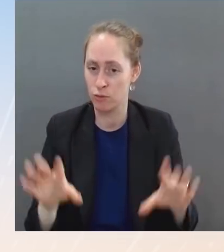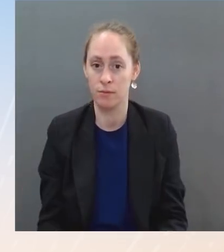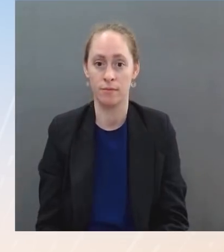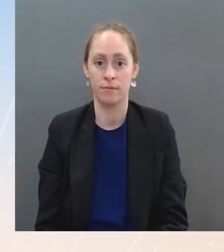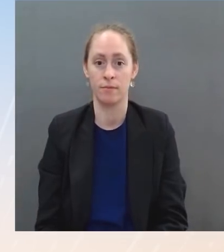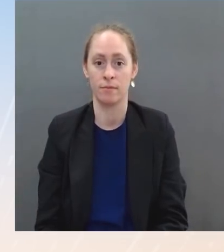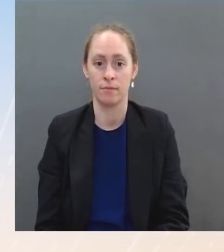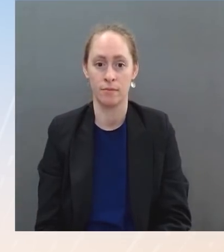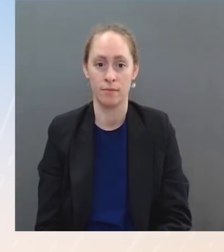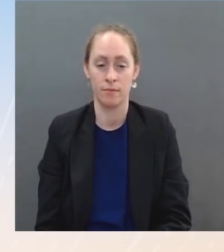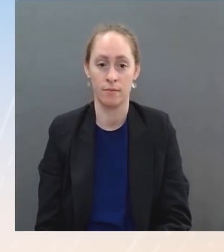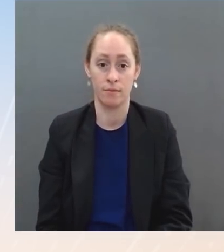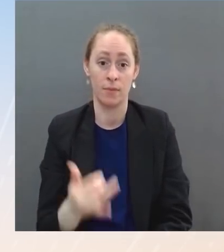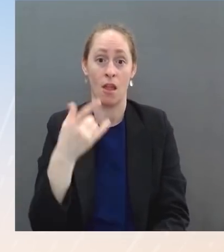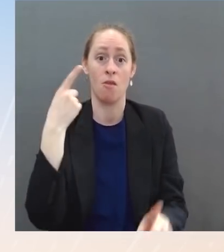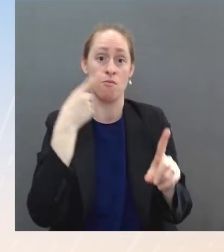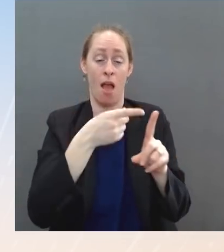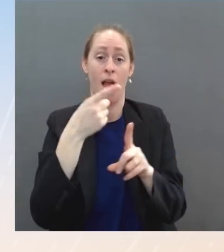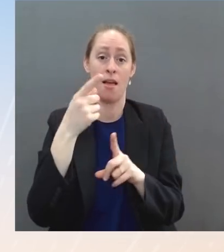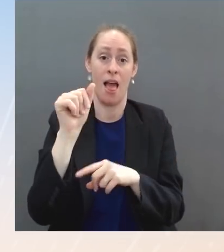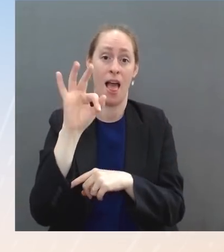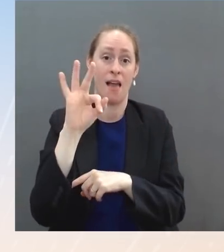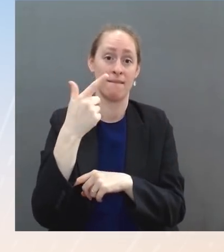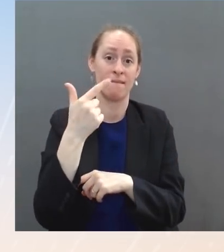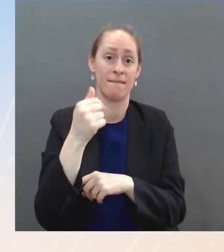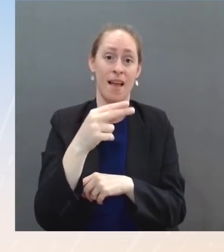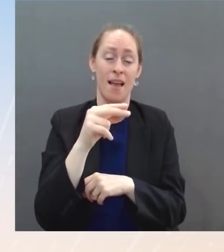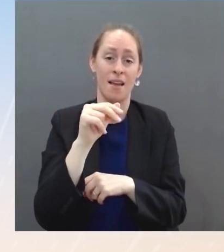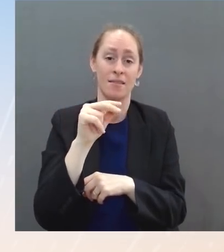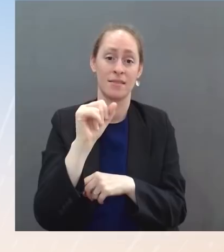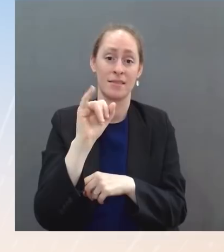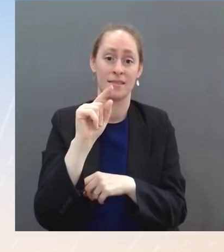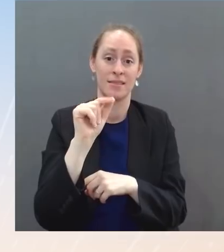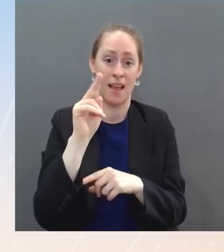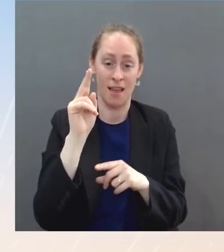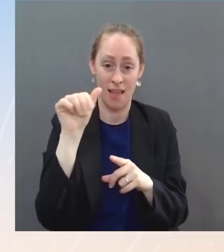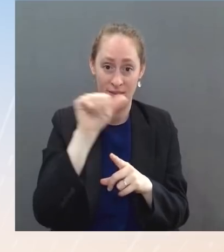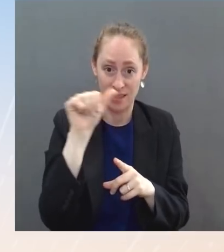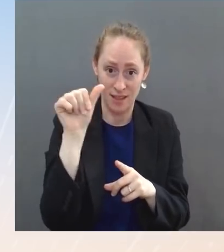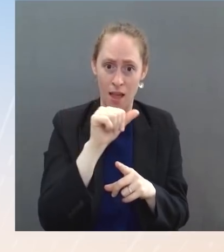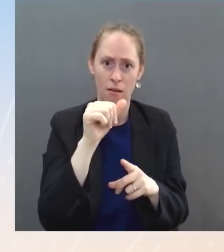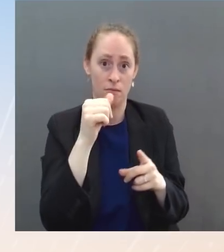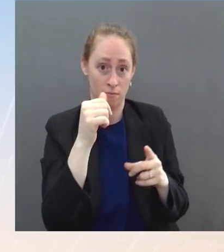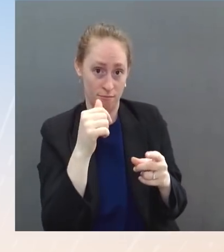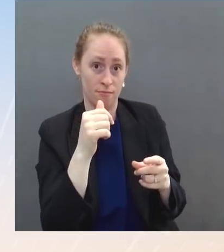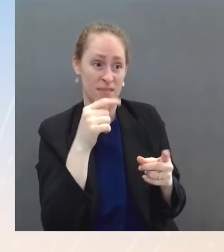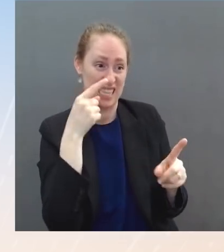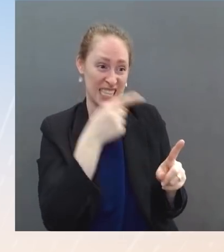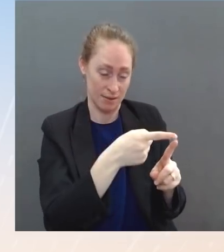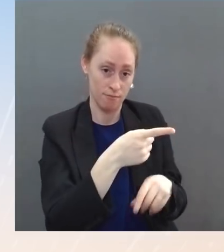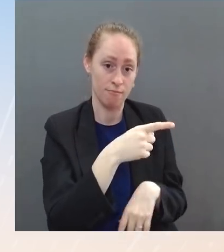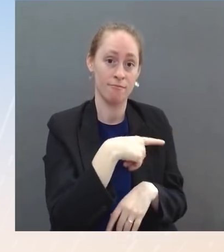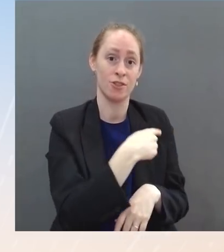U.S., and Afg- -- I'm sorry, Chinese officials? The Press: Yes. Ms. Psaki: I would really point you to the State Department. I'm happy to get more details on it and see.